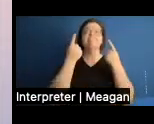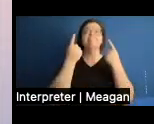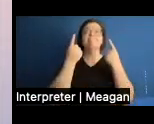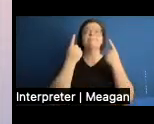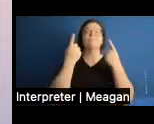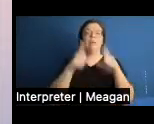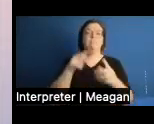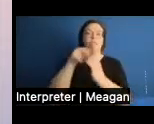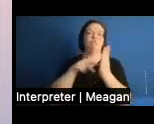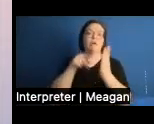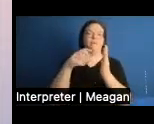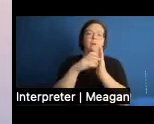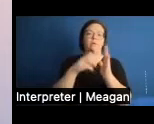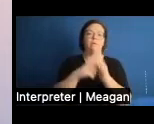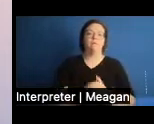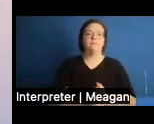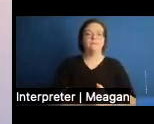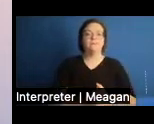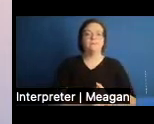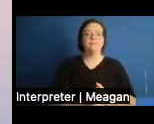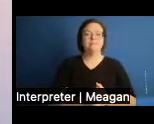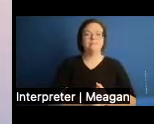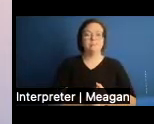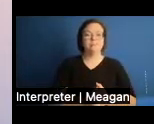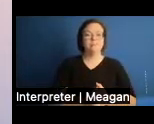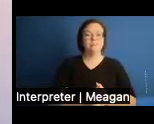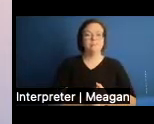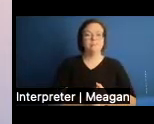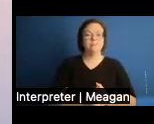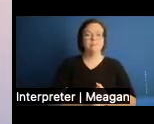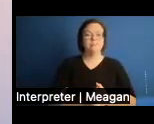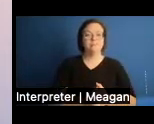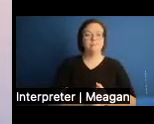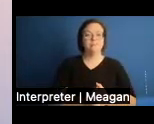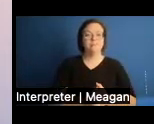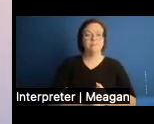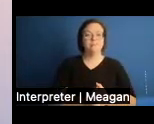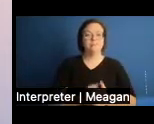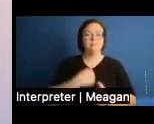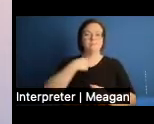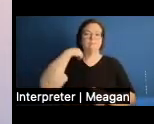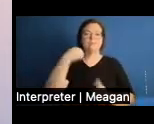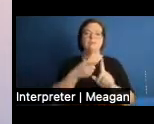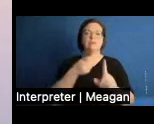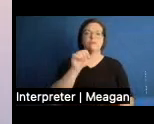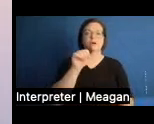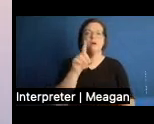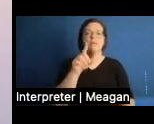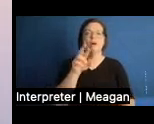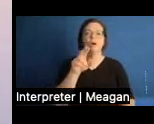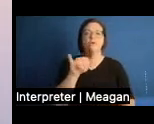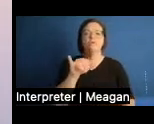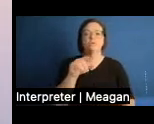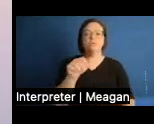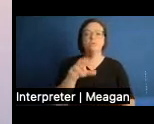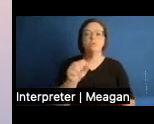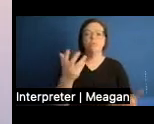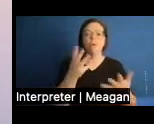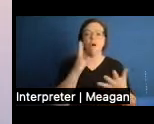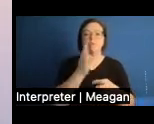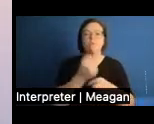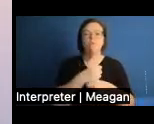this paragraph from her. So this is from Adrienne Rich’s essay “What Would We Create?” And she says,